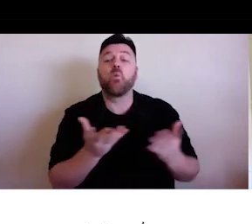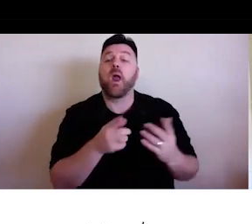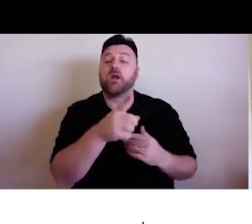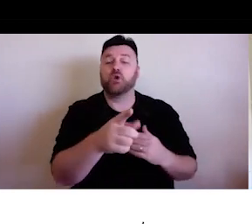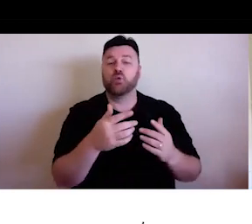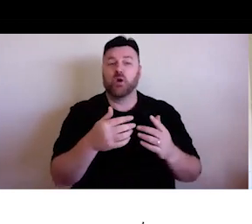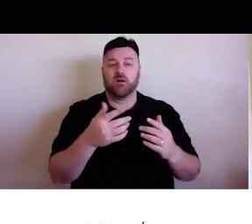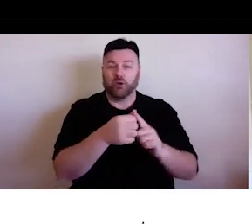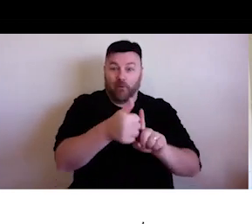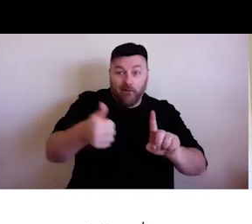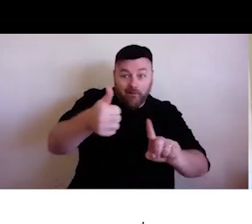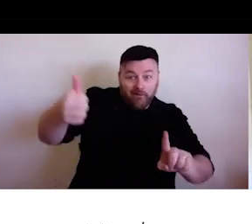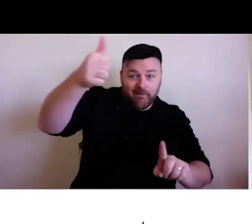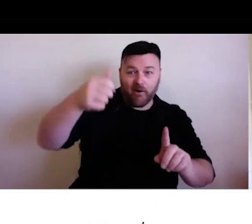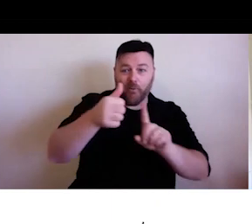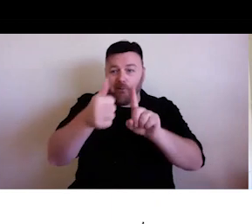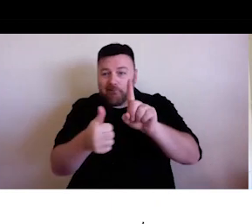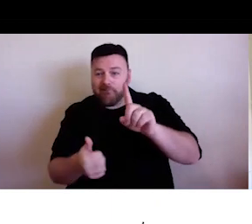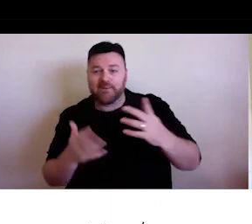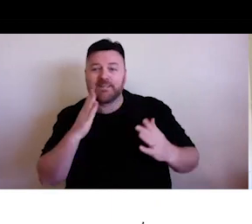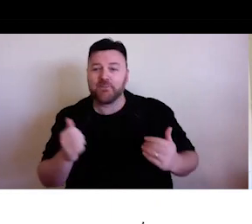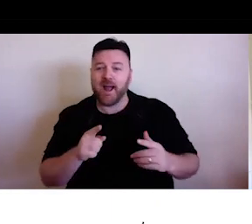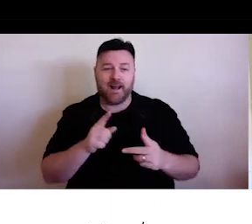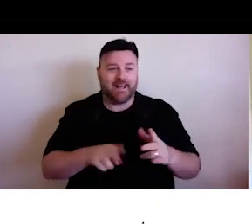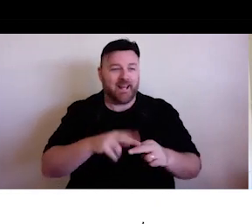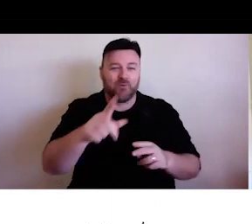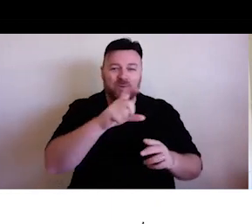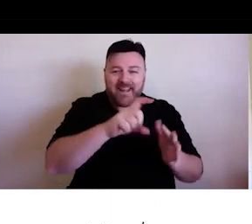hierarchy. It doesn't matter if you're not the CEO or the artistic